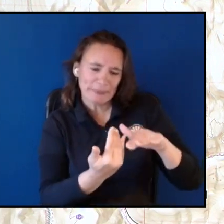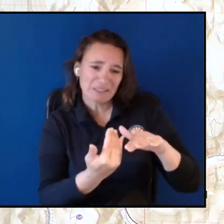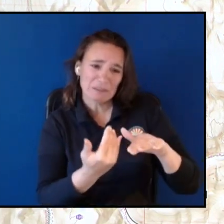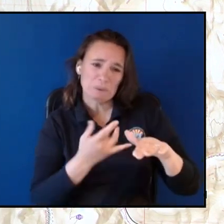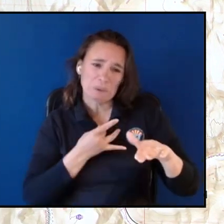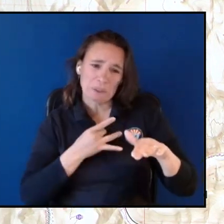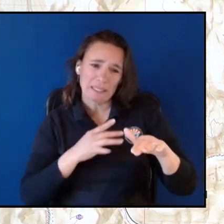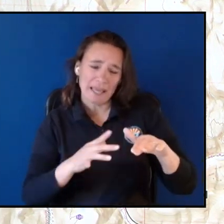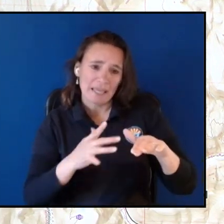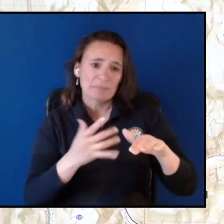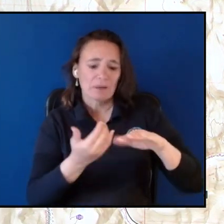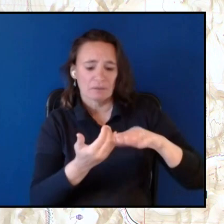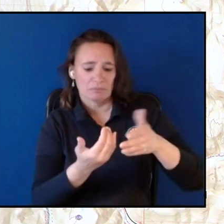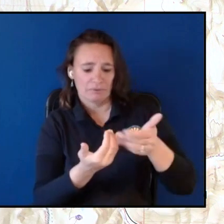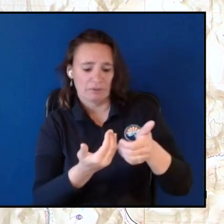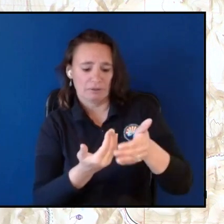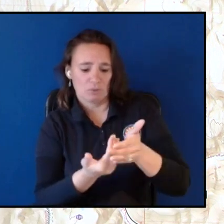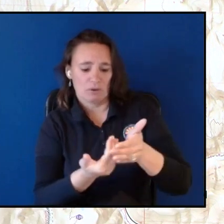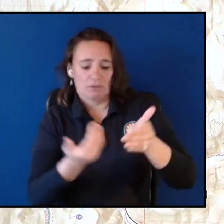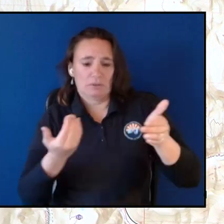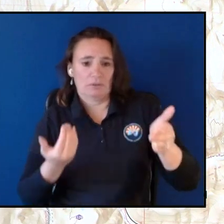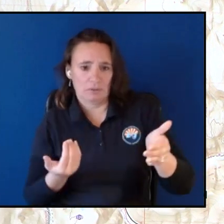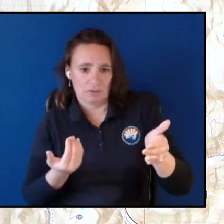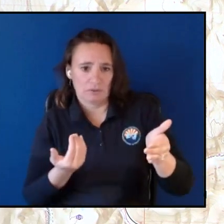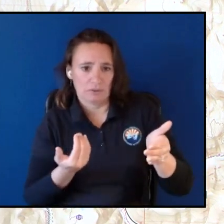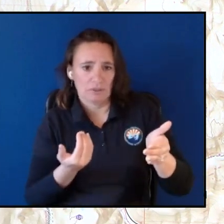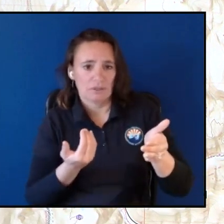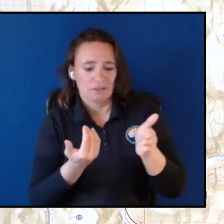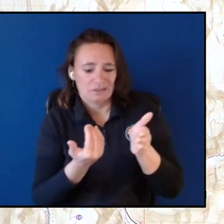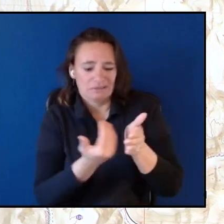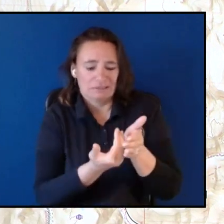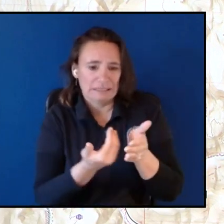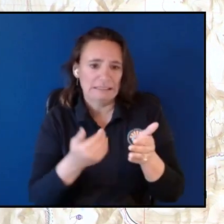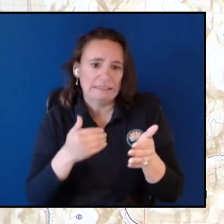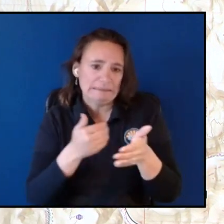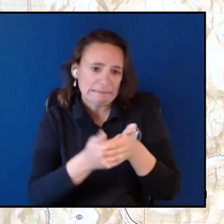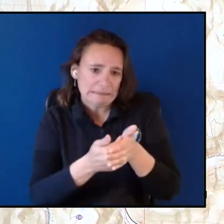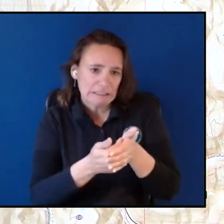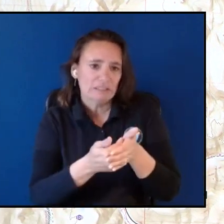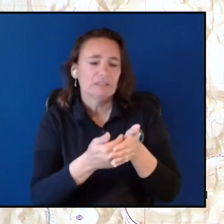dozer line is immediately adjacent to the fire's edge. So one of the things that we're doing today is we have Field